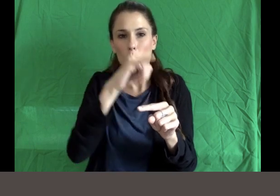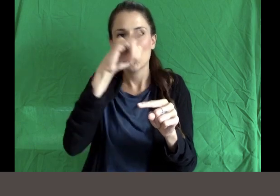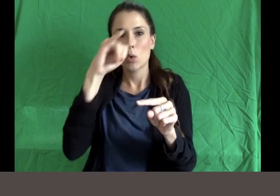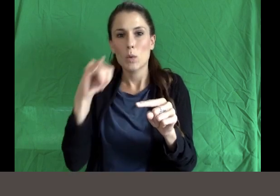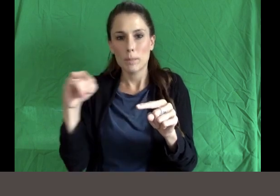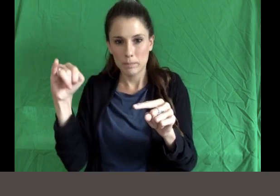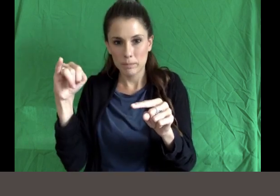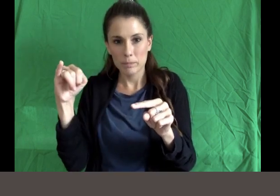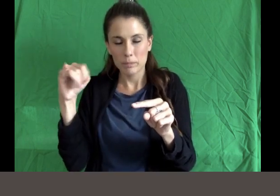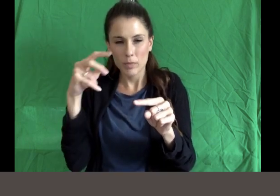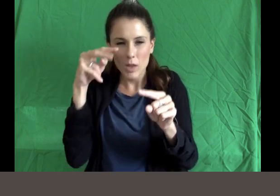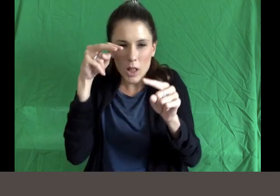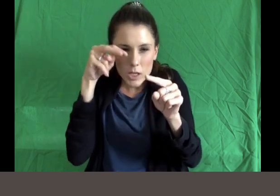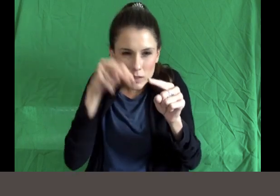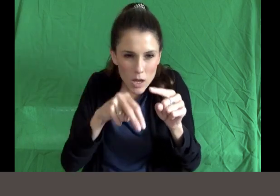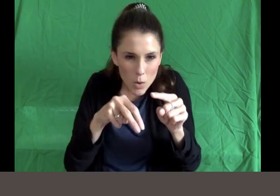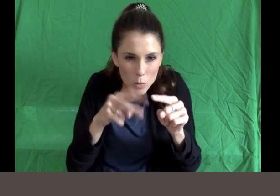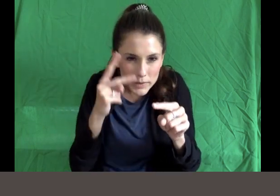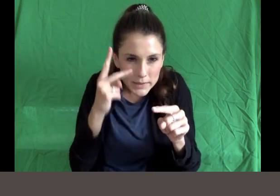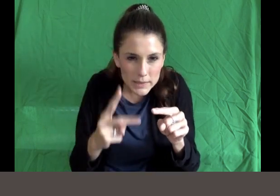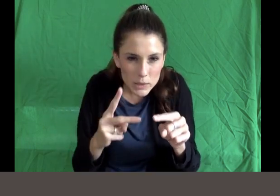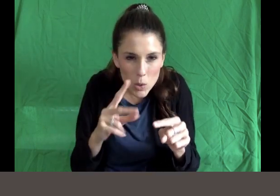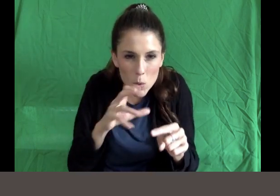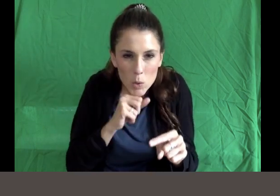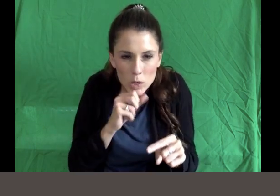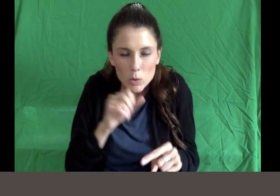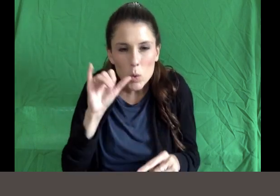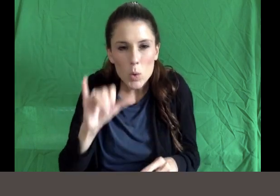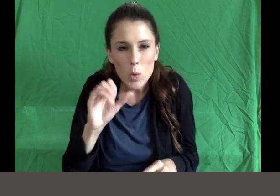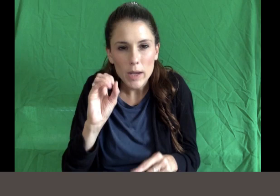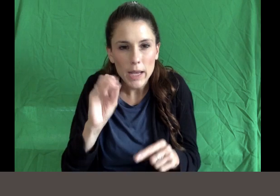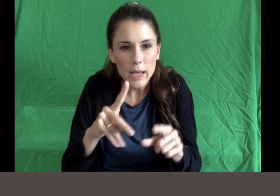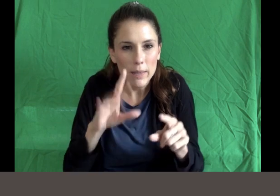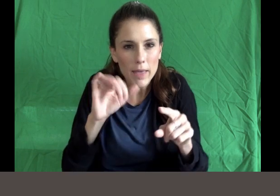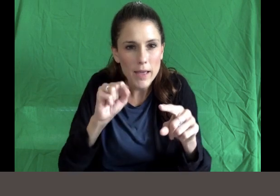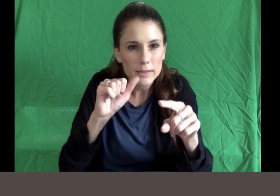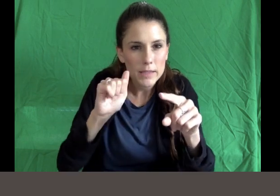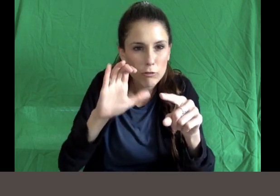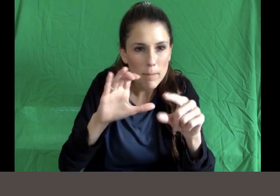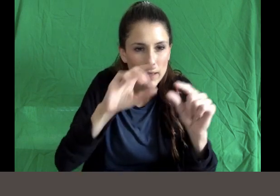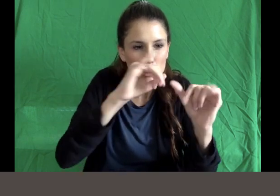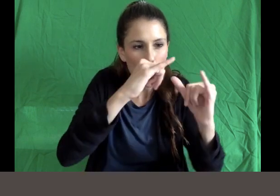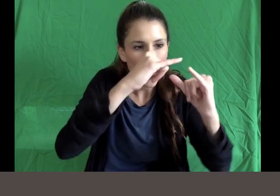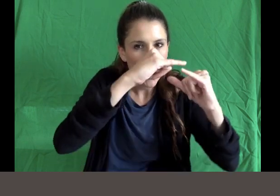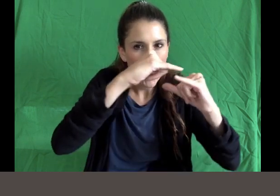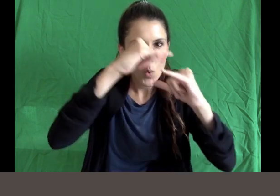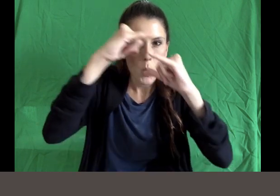and forth and back and forth we can actually reduce this strain on our audience we can take our